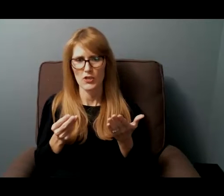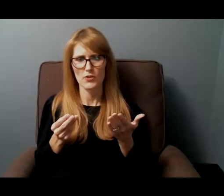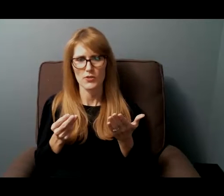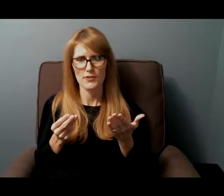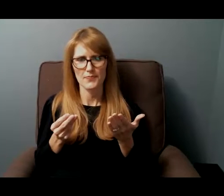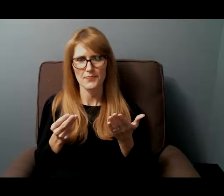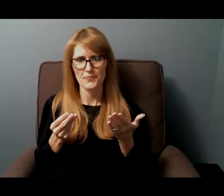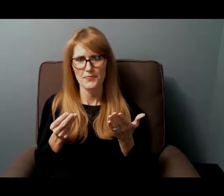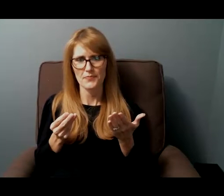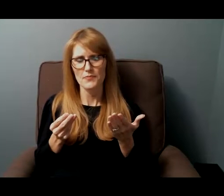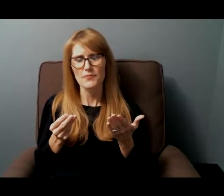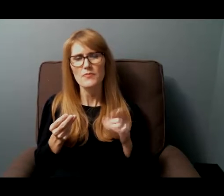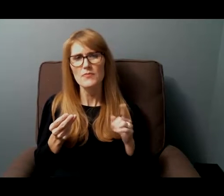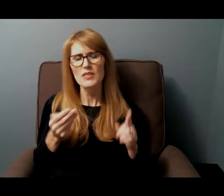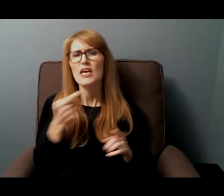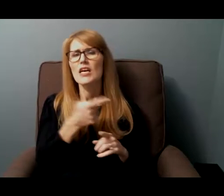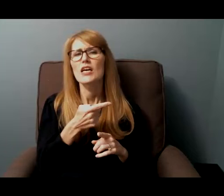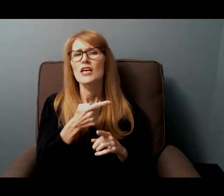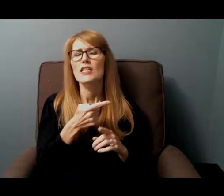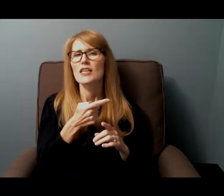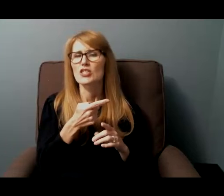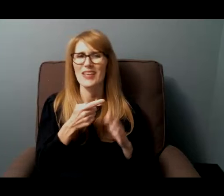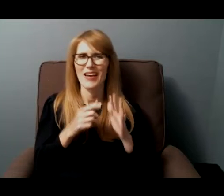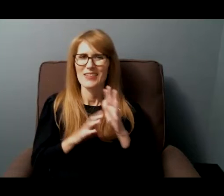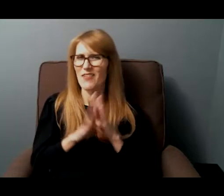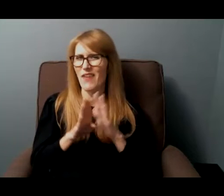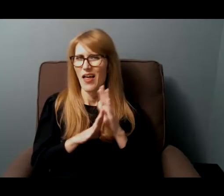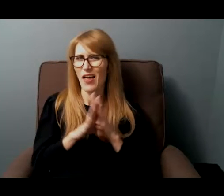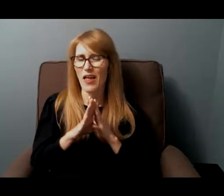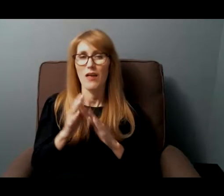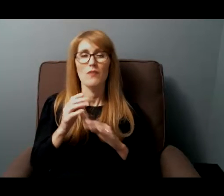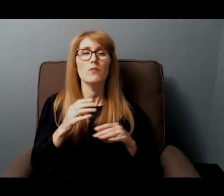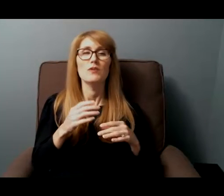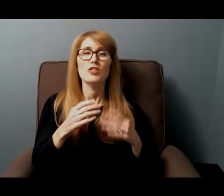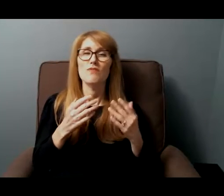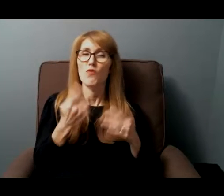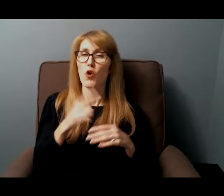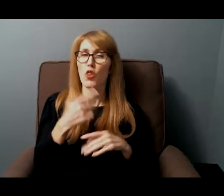months to develop all of them. She didn't get paid until she had them all done. She had three